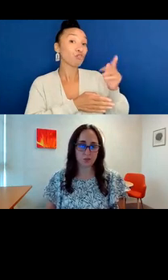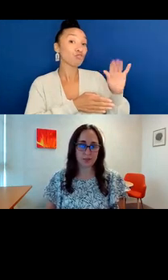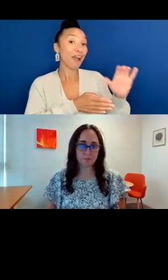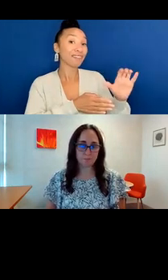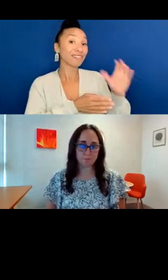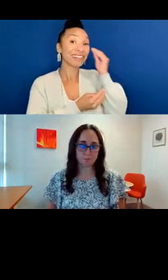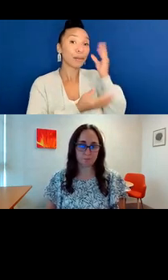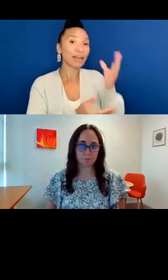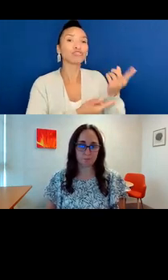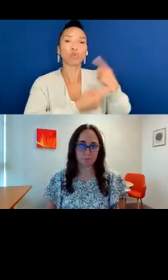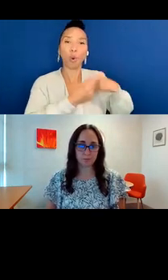that you're serving.